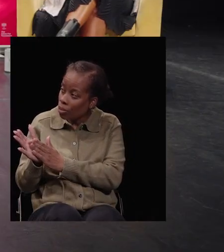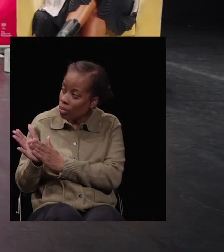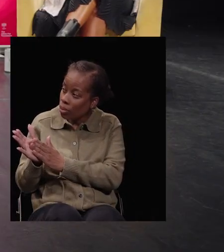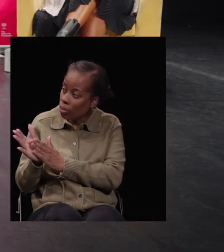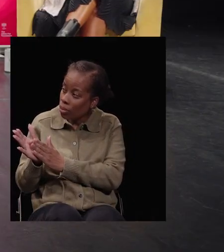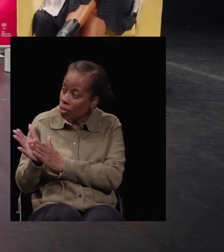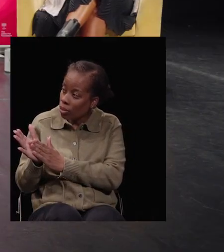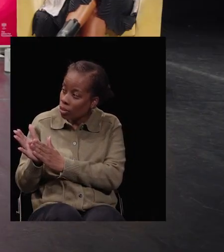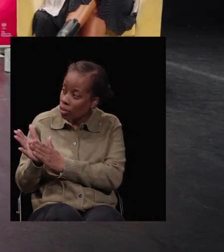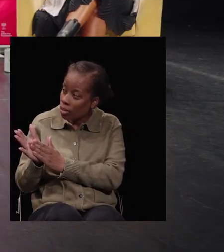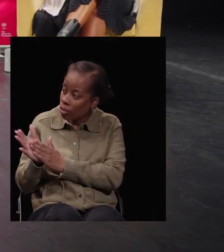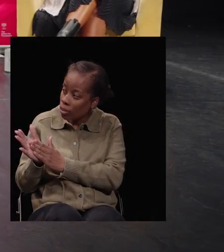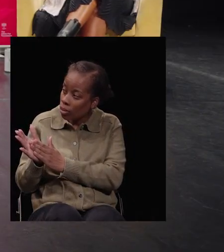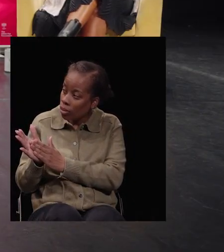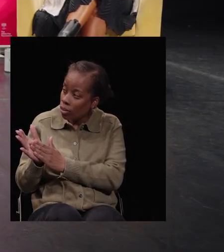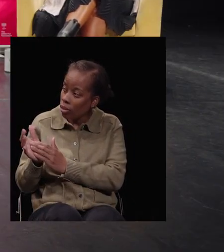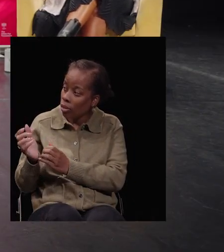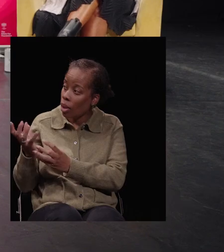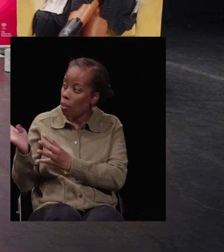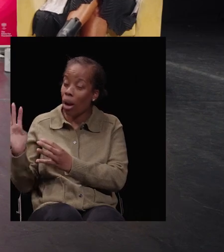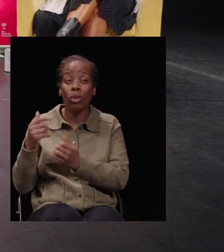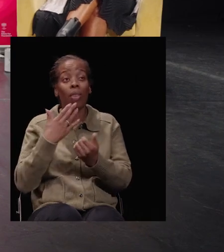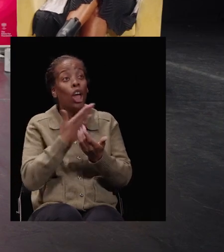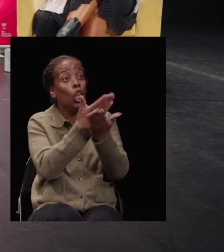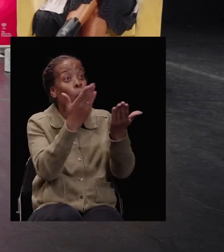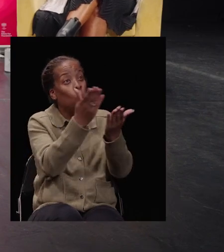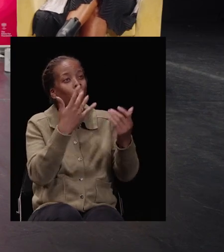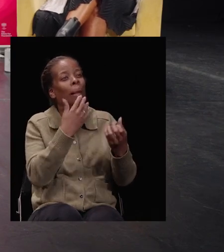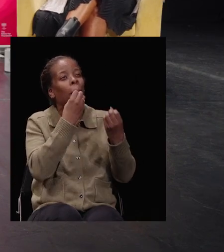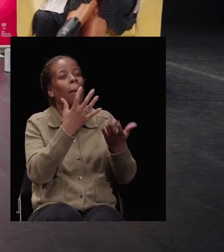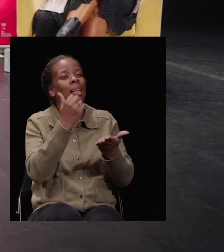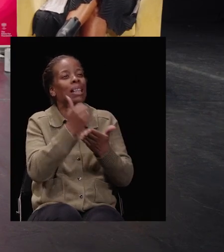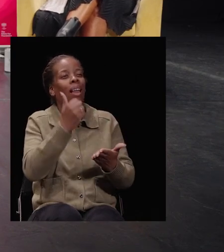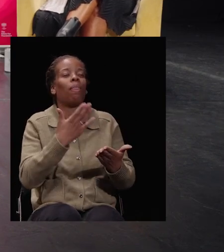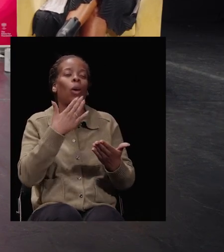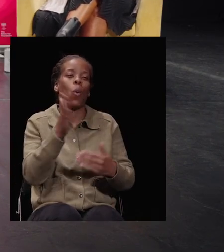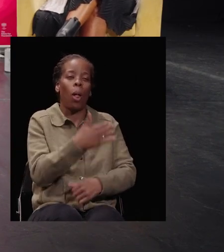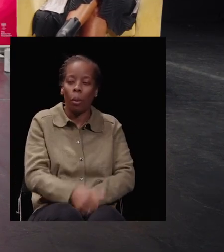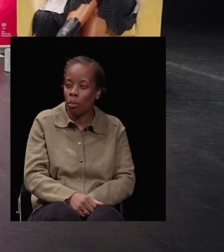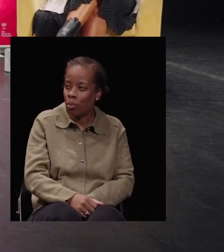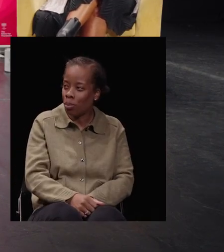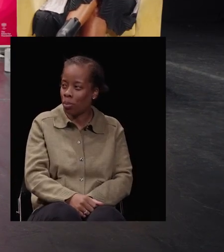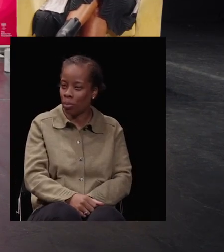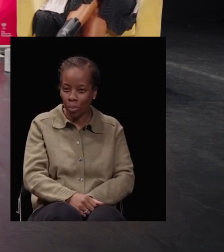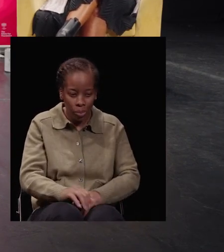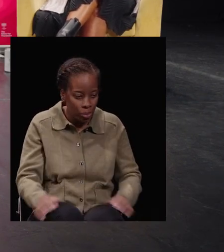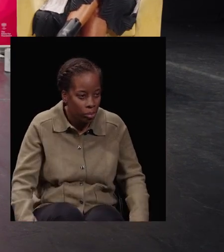And then I'm gonna ask our panel to thank you because you've been amazing. Thank you very much. (audience applauding)